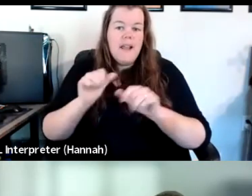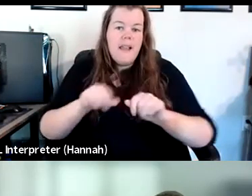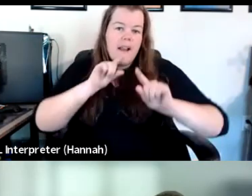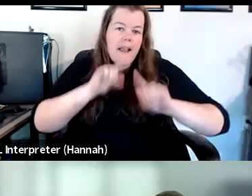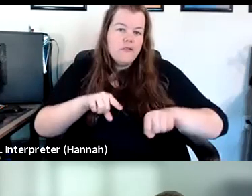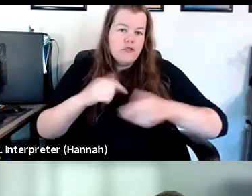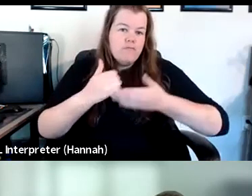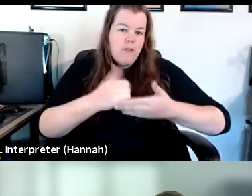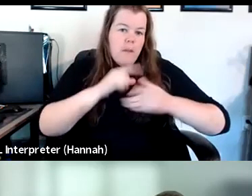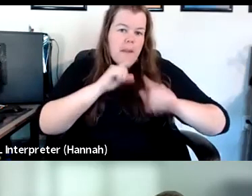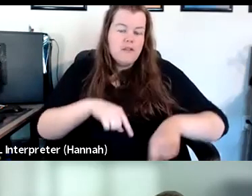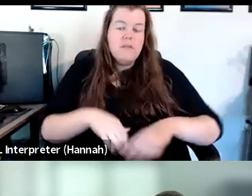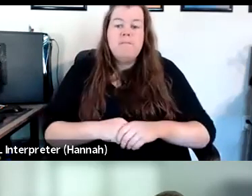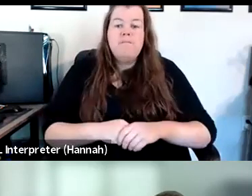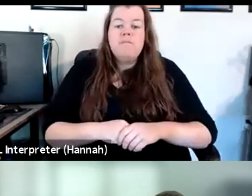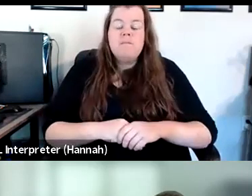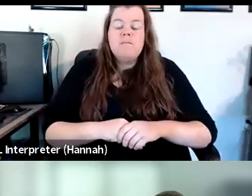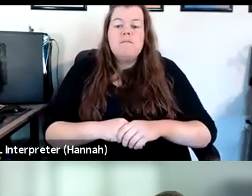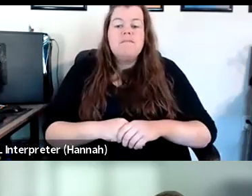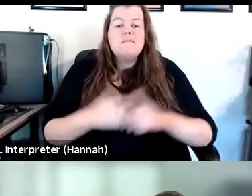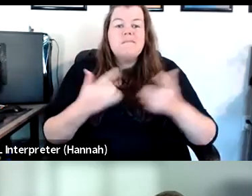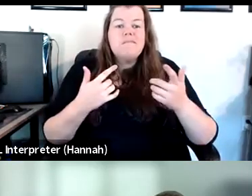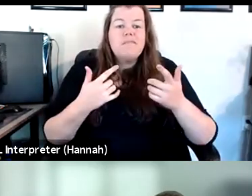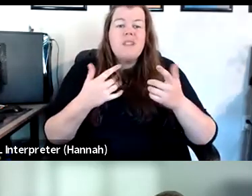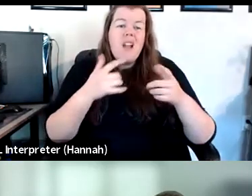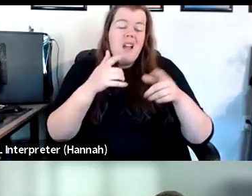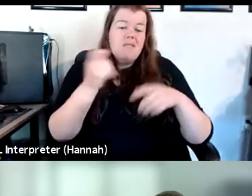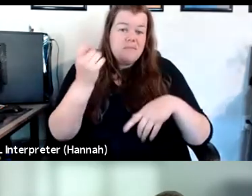And as always, you know just a quick access note - we understand everybody's coming from